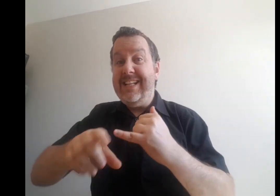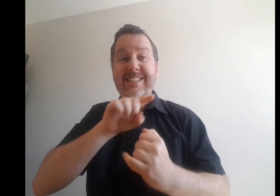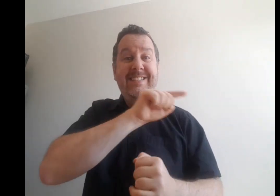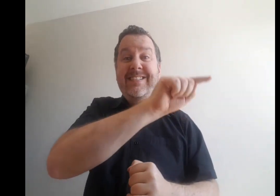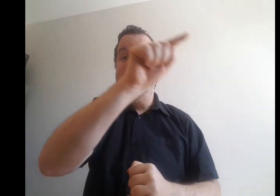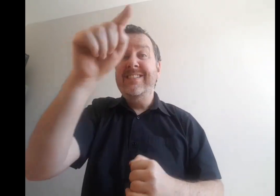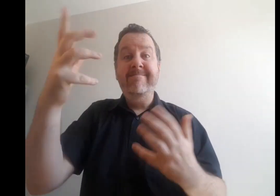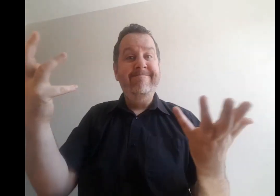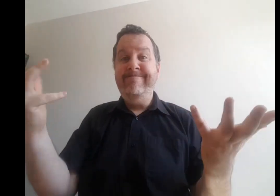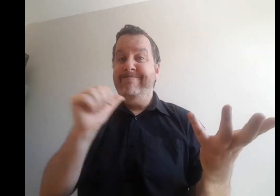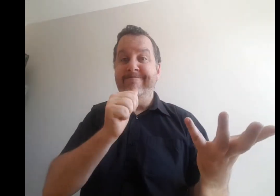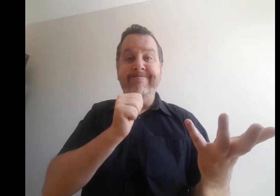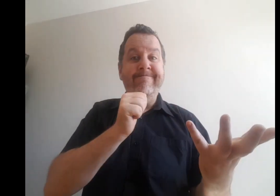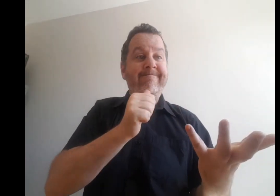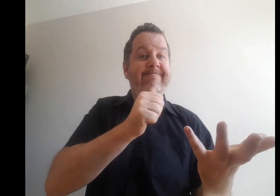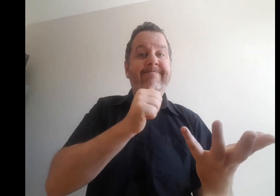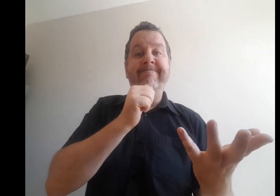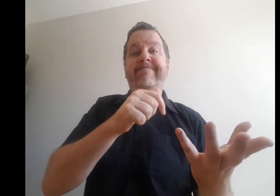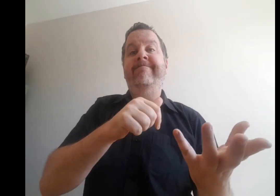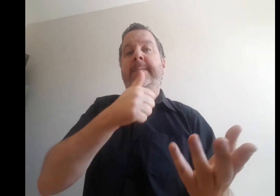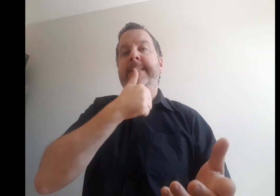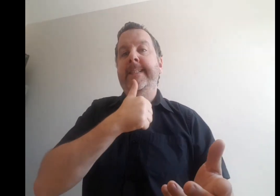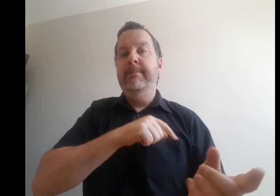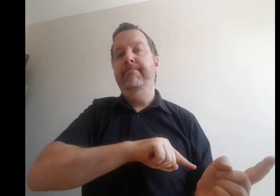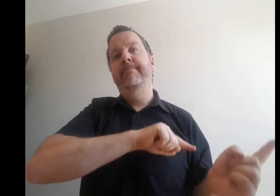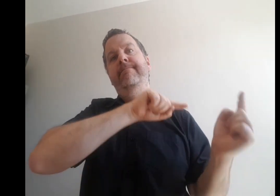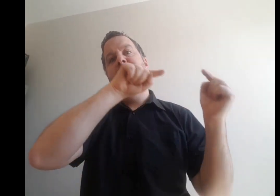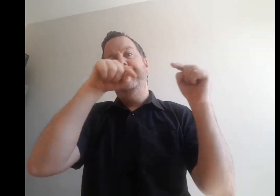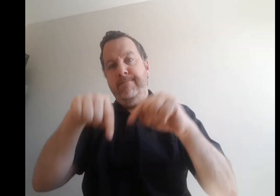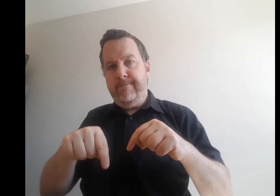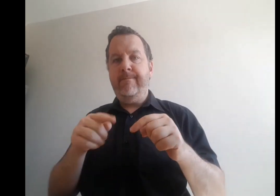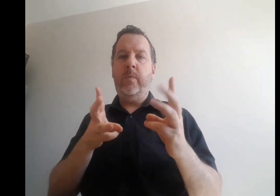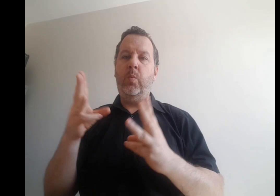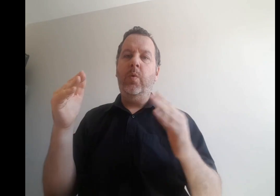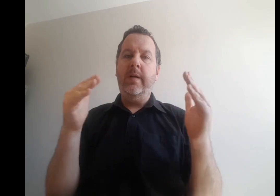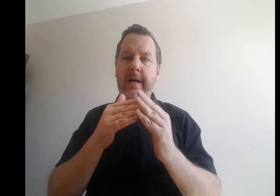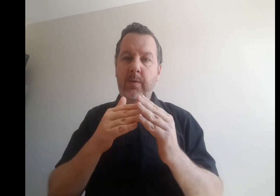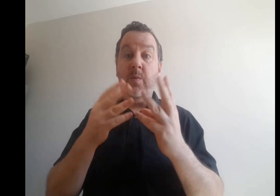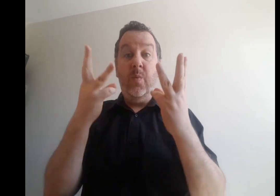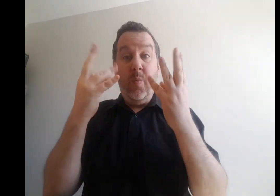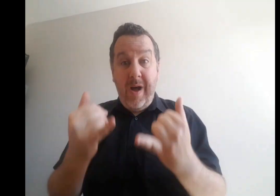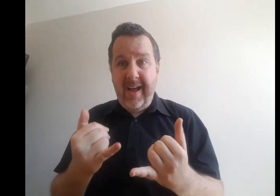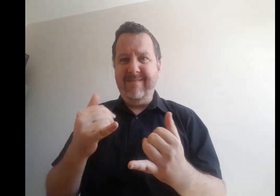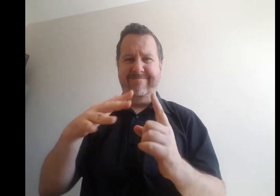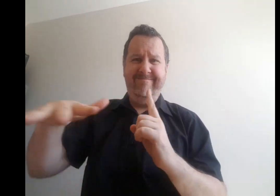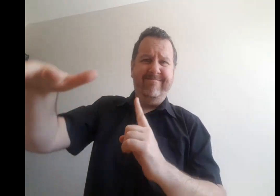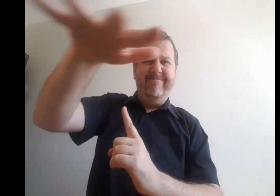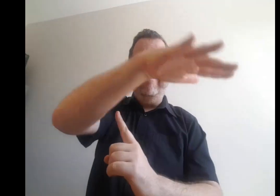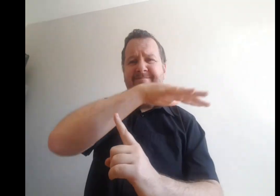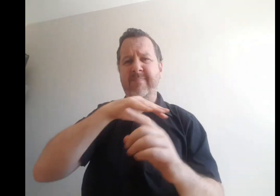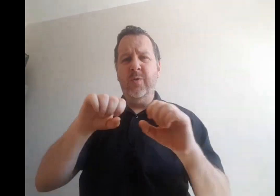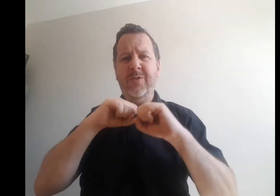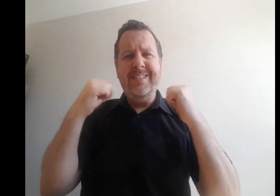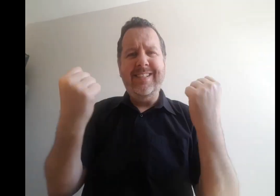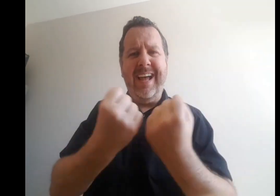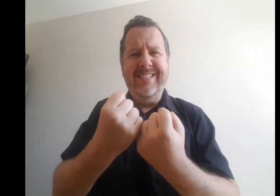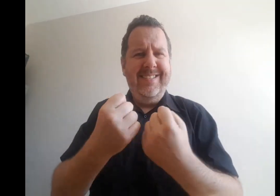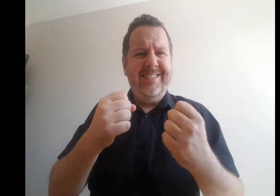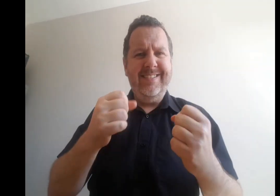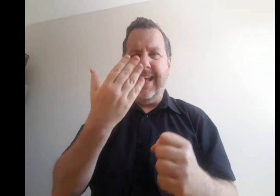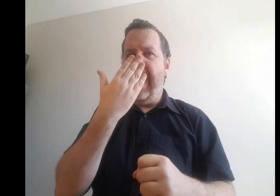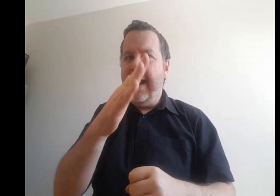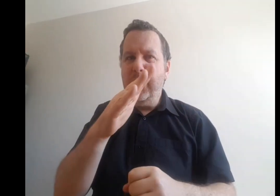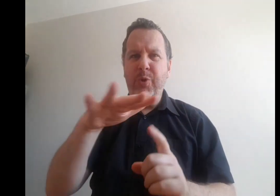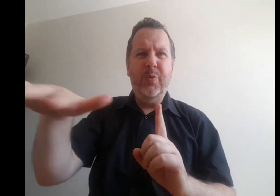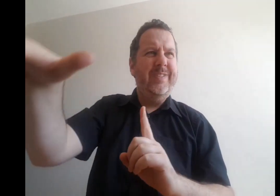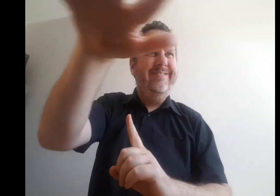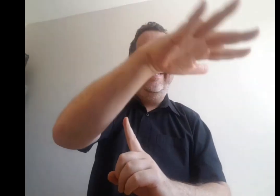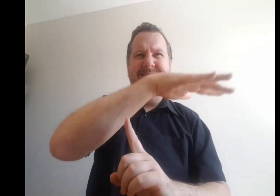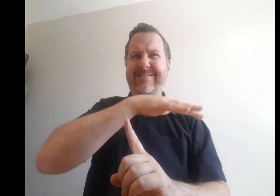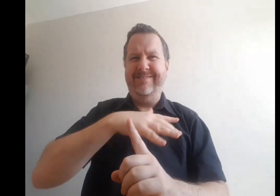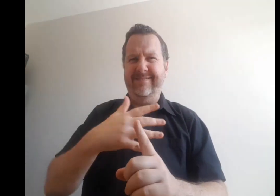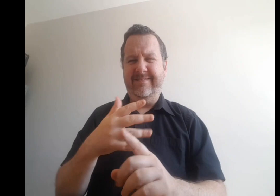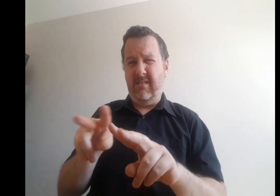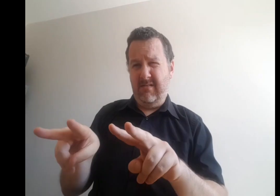a lot of deaf people found themselves living, because of the attitudes of society outside the workhouse